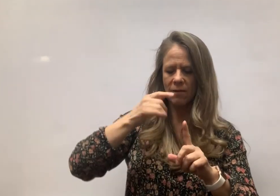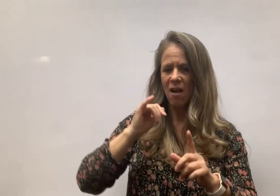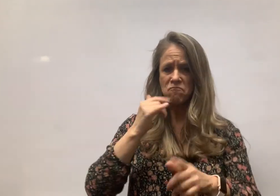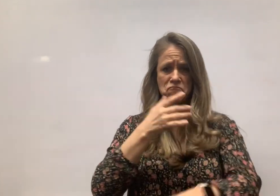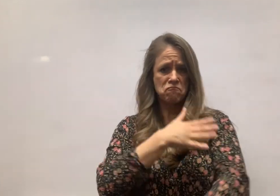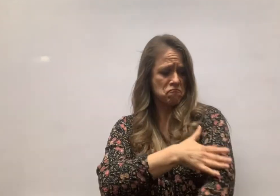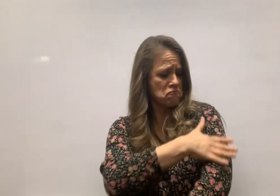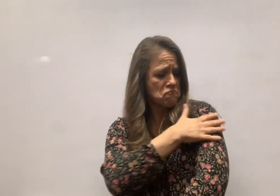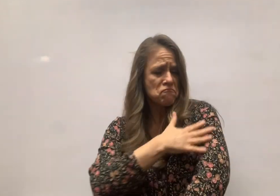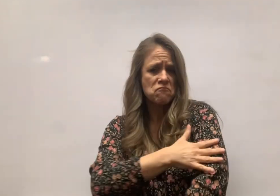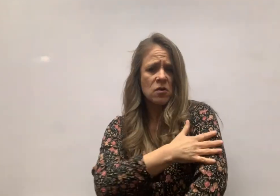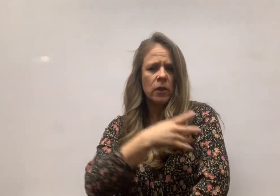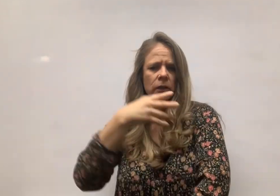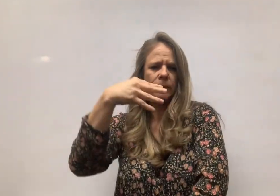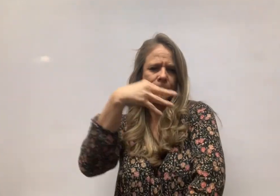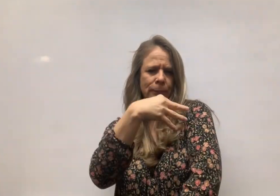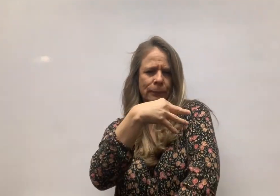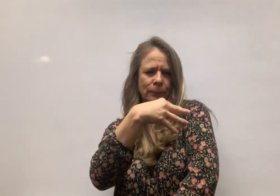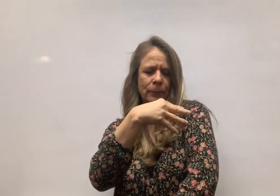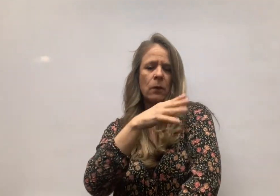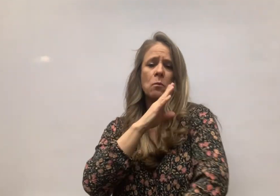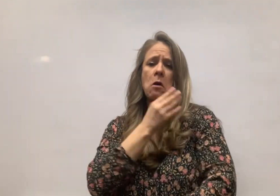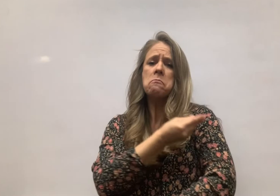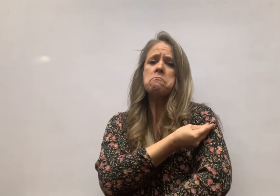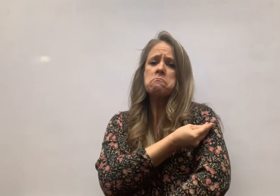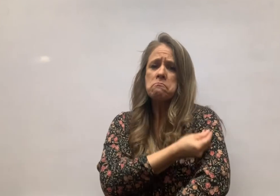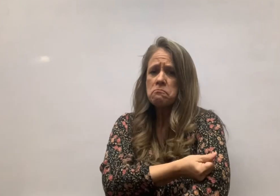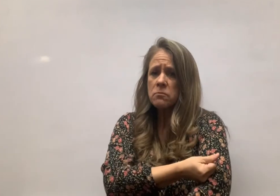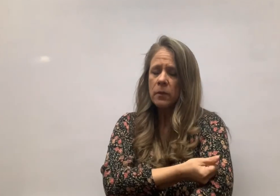any affected part of your body;